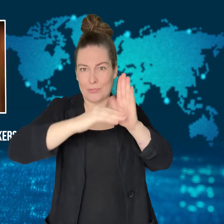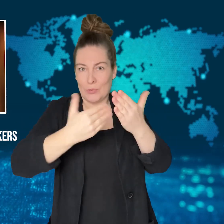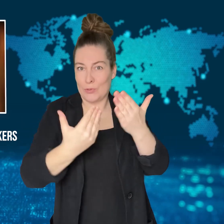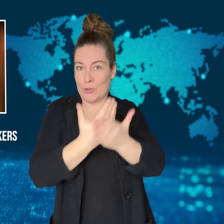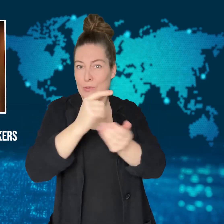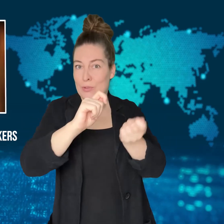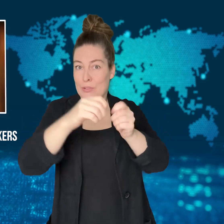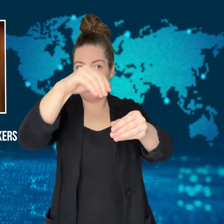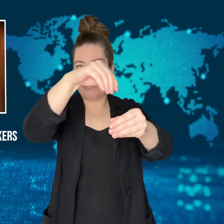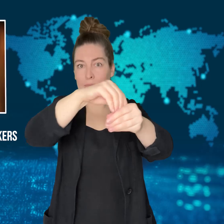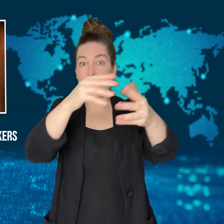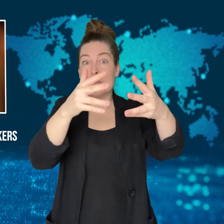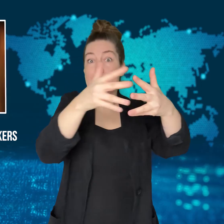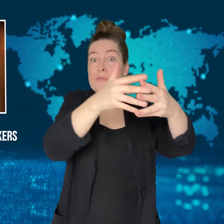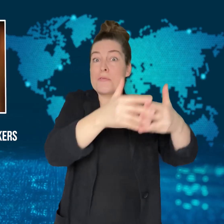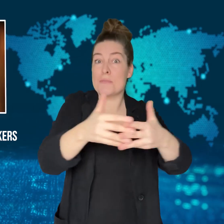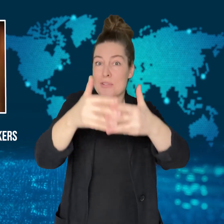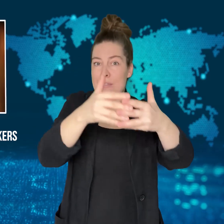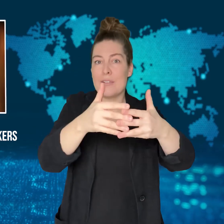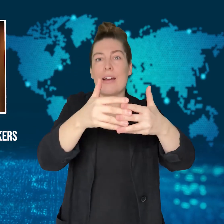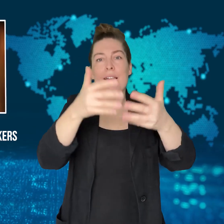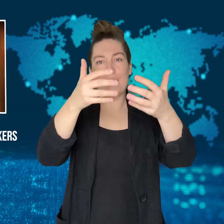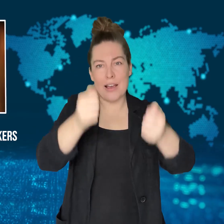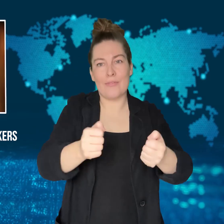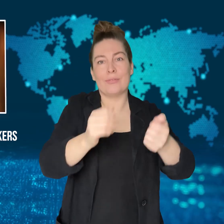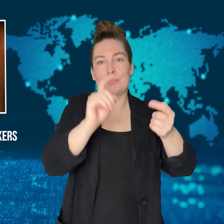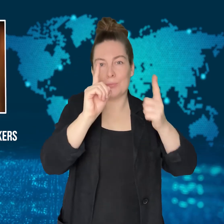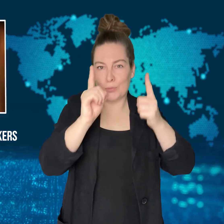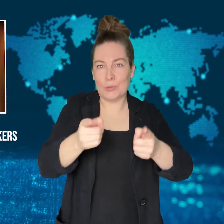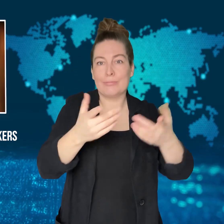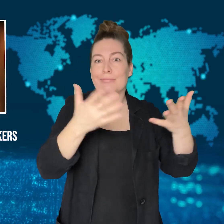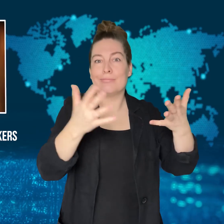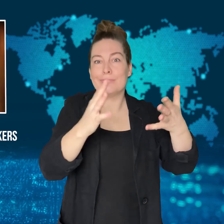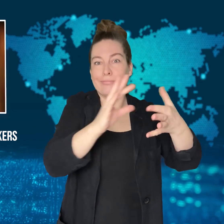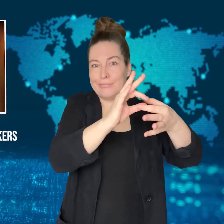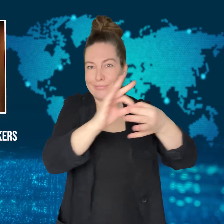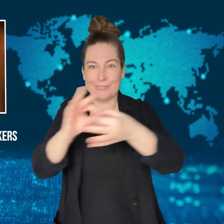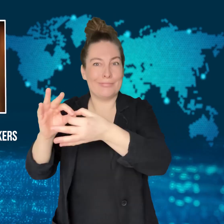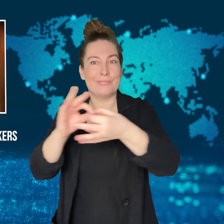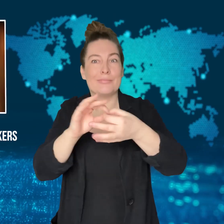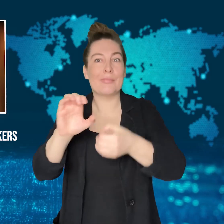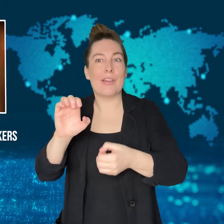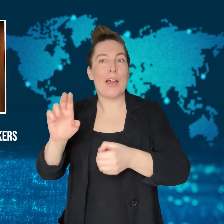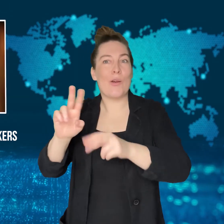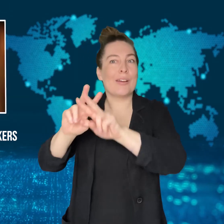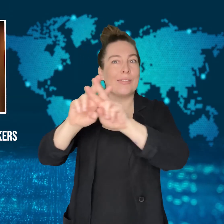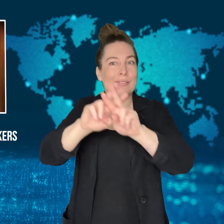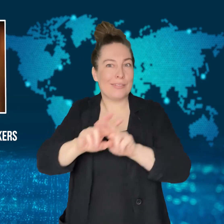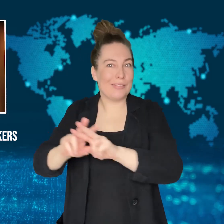The EU may have concerns since the US has a new code